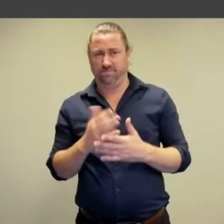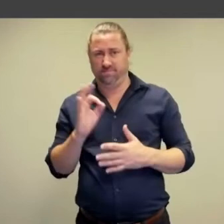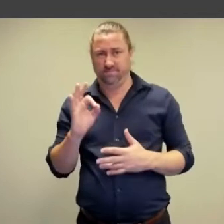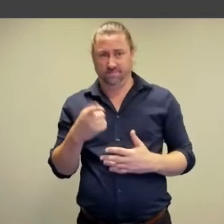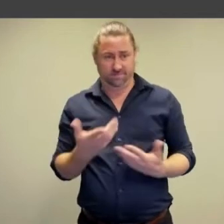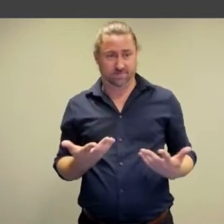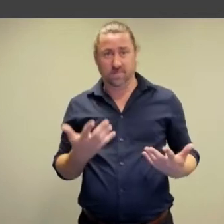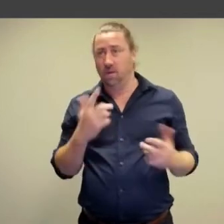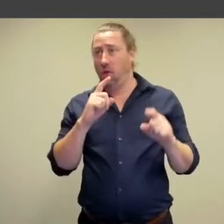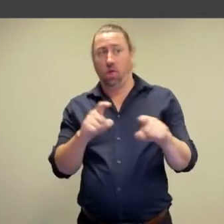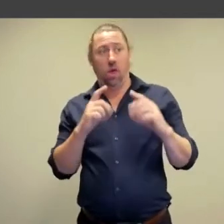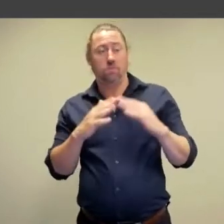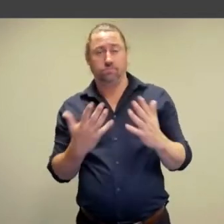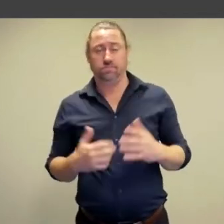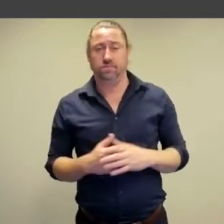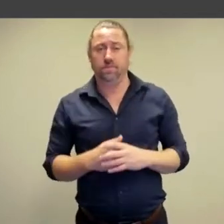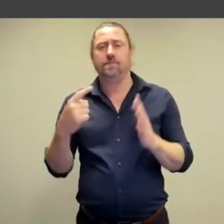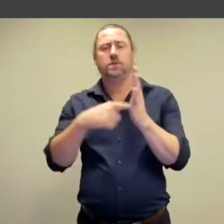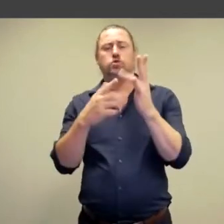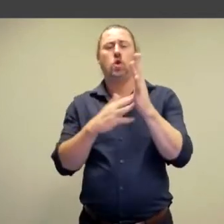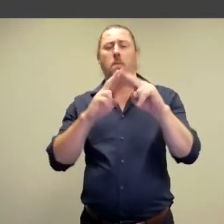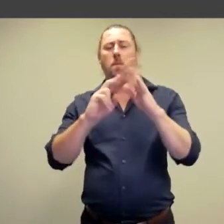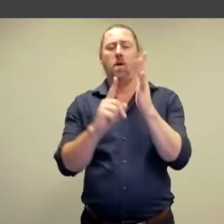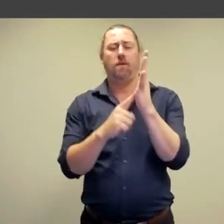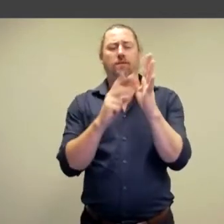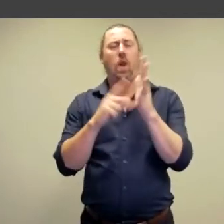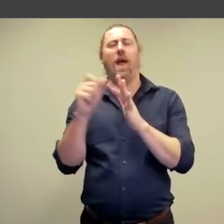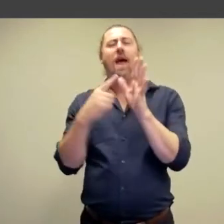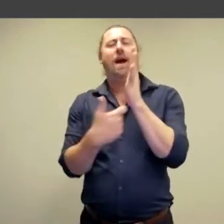Folland, art historian also makes the